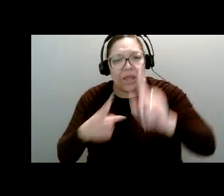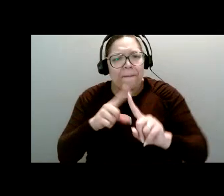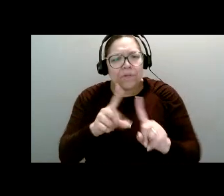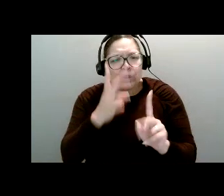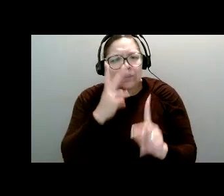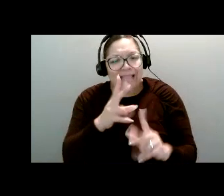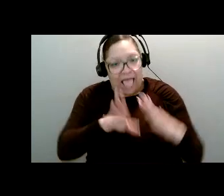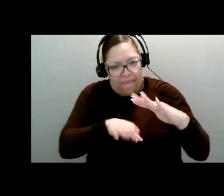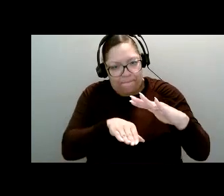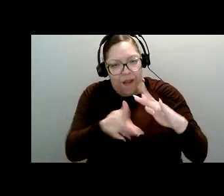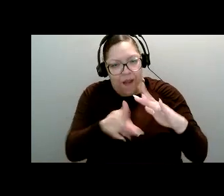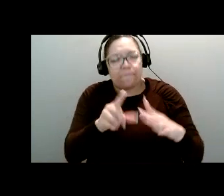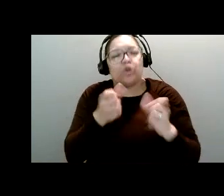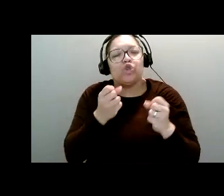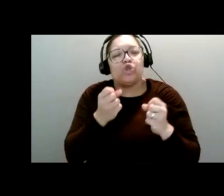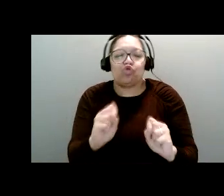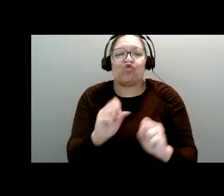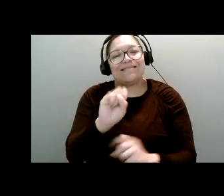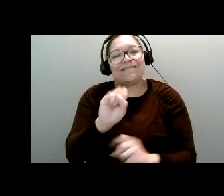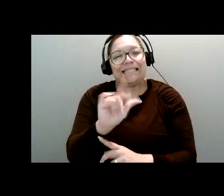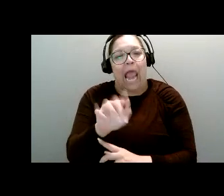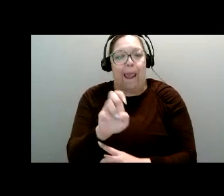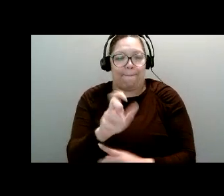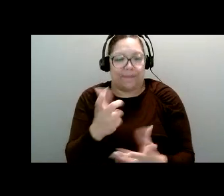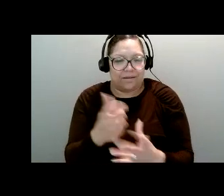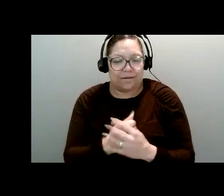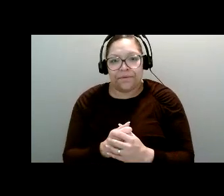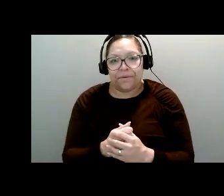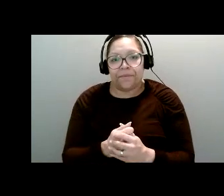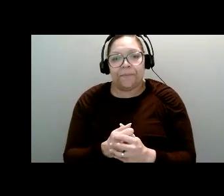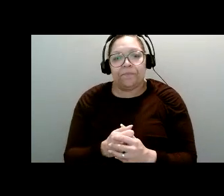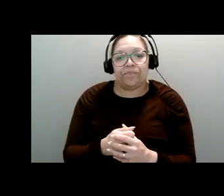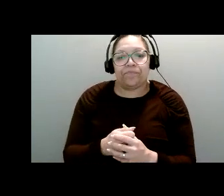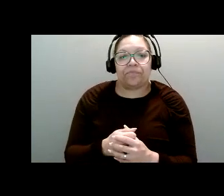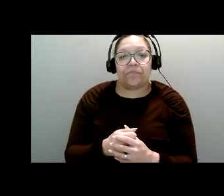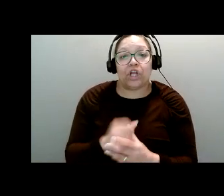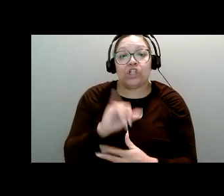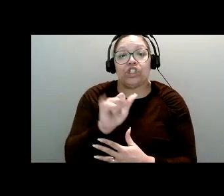This is actually Jim Thorpe, Pennsylvania and they believed in revitalizing